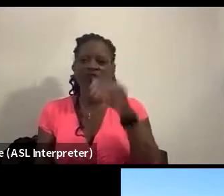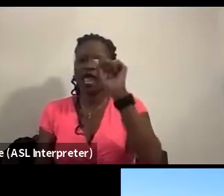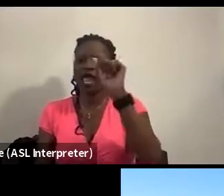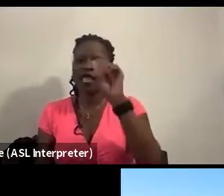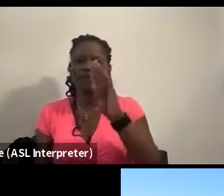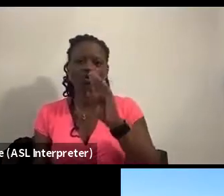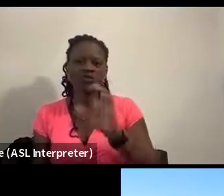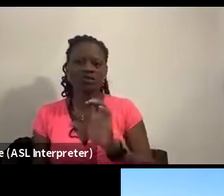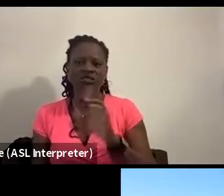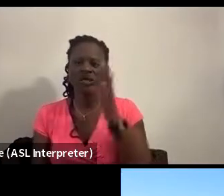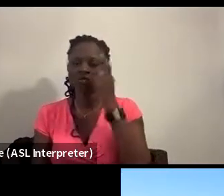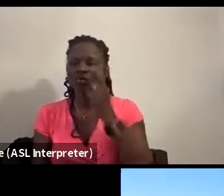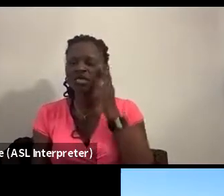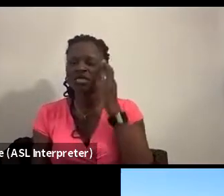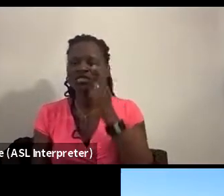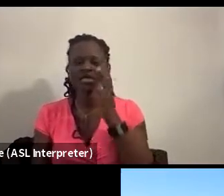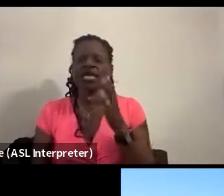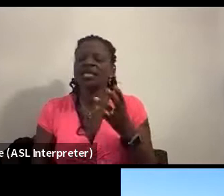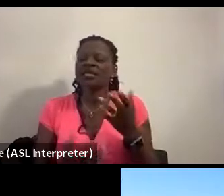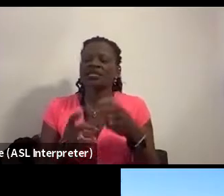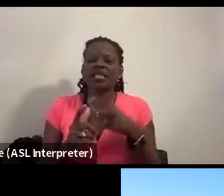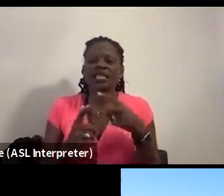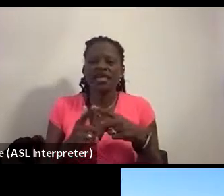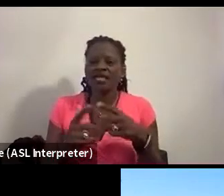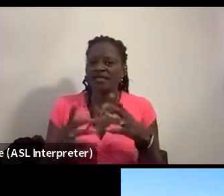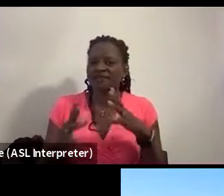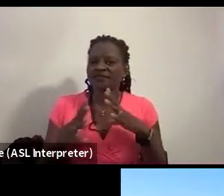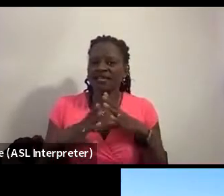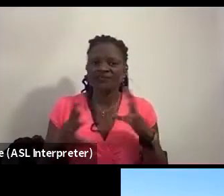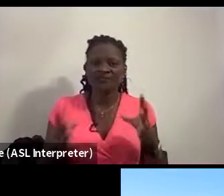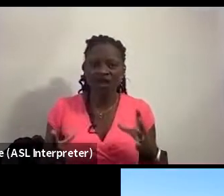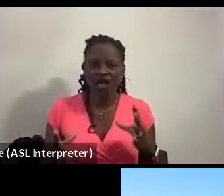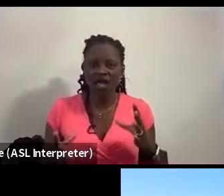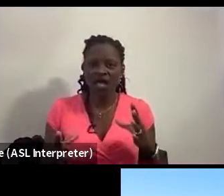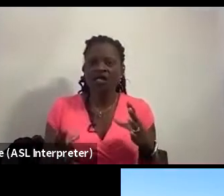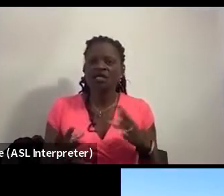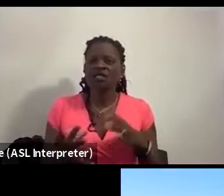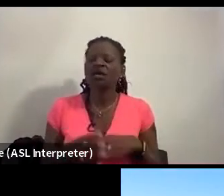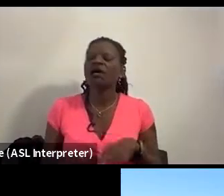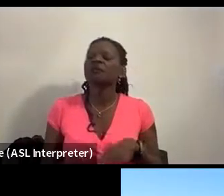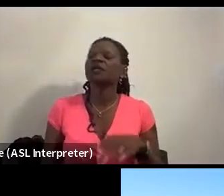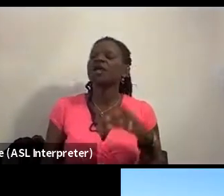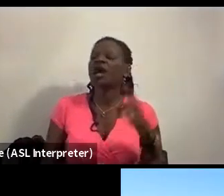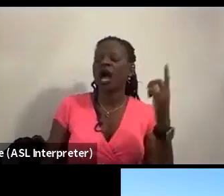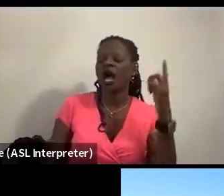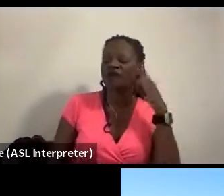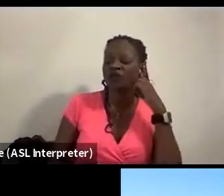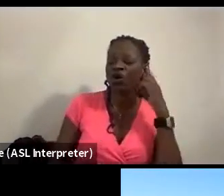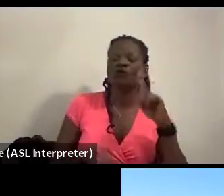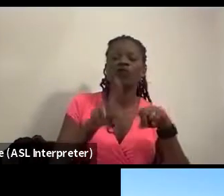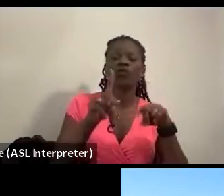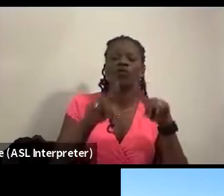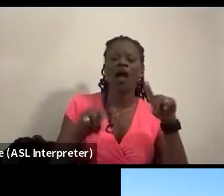in their echo chamber of where they're hearing from friends or family. I've heard a variety of things that I know we can talk about.